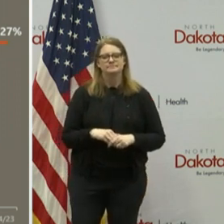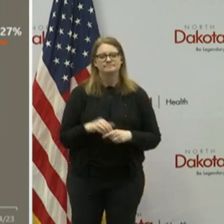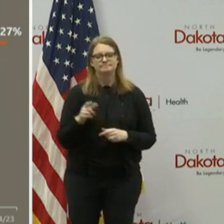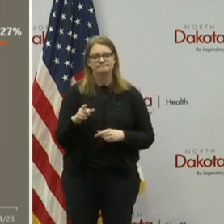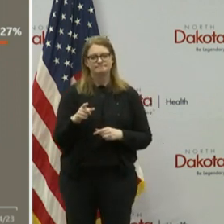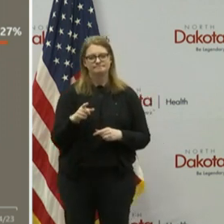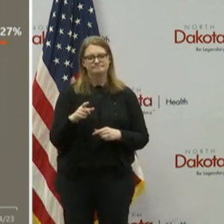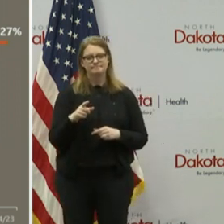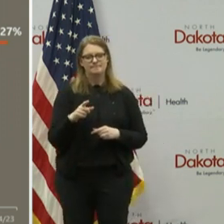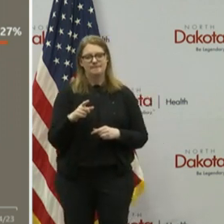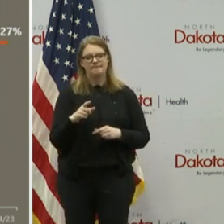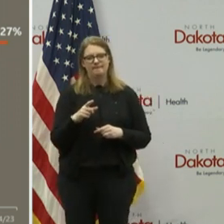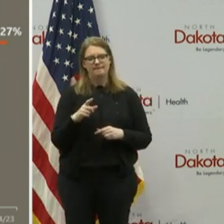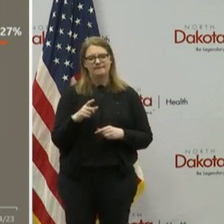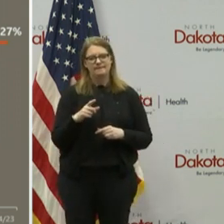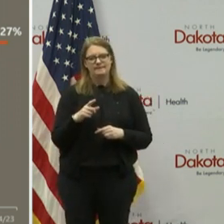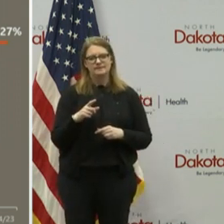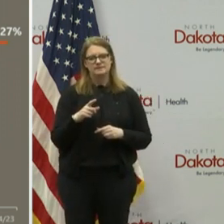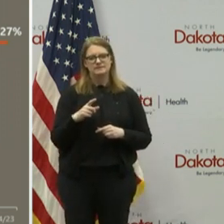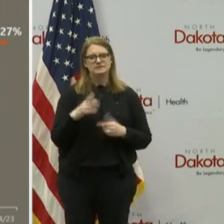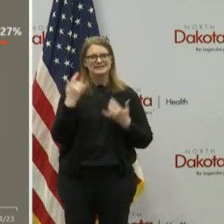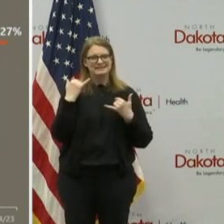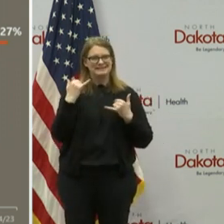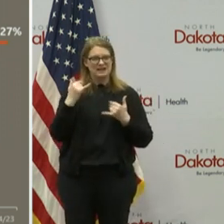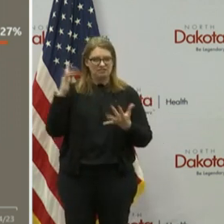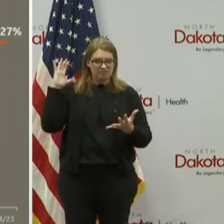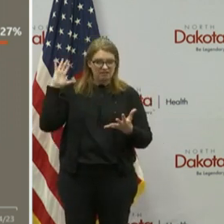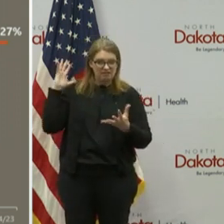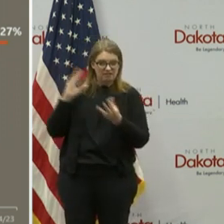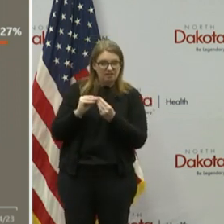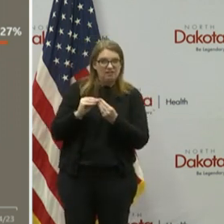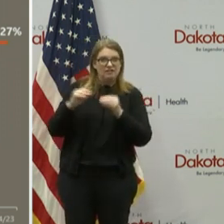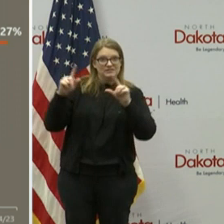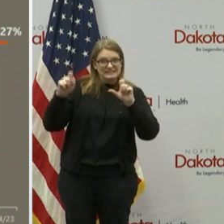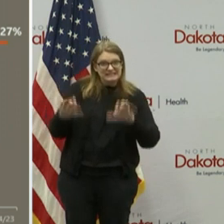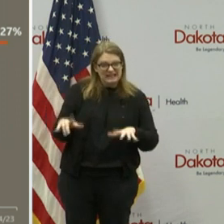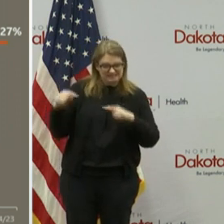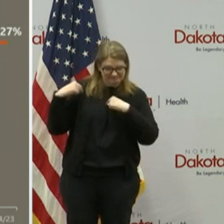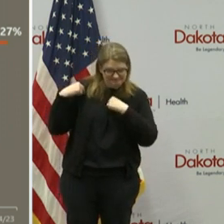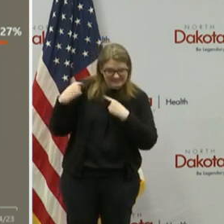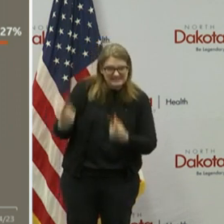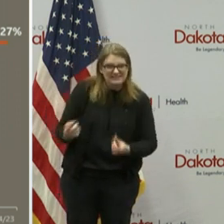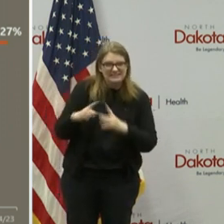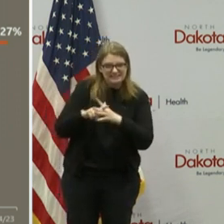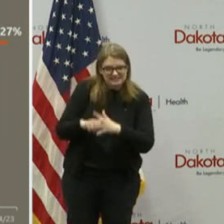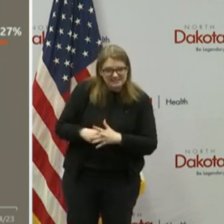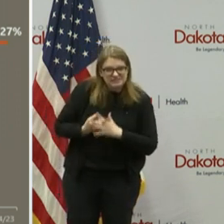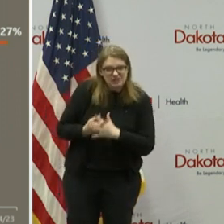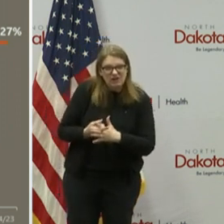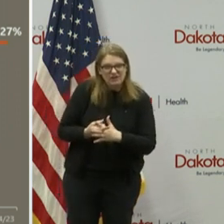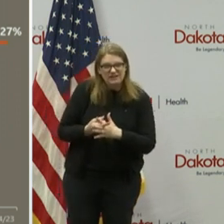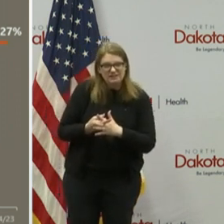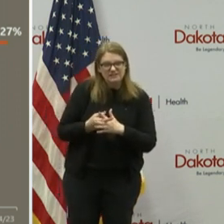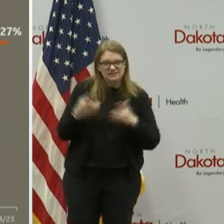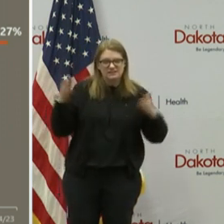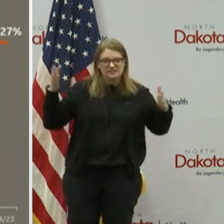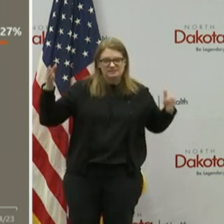IS A GOOD THING. WHEN WE TAKE A LOOK AT THE INCREASED RATES OF ROLLING